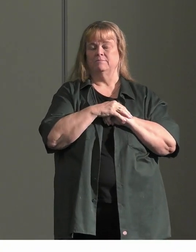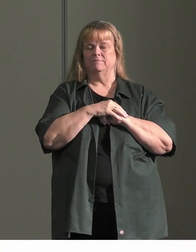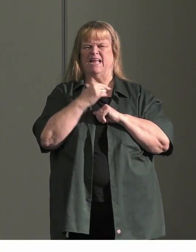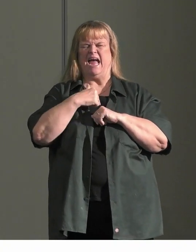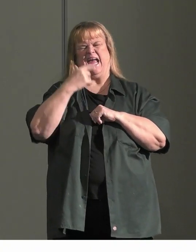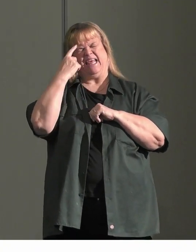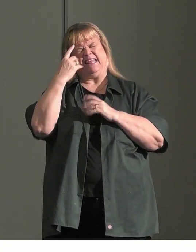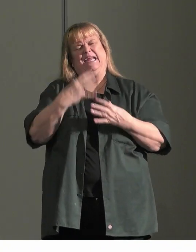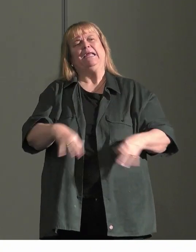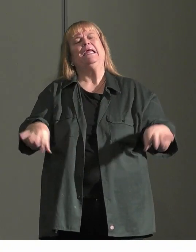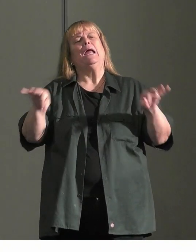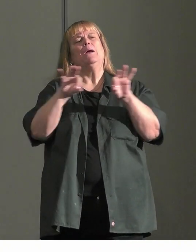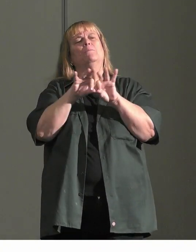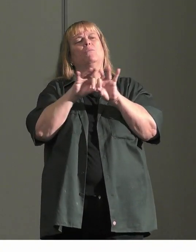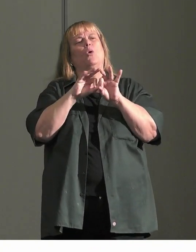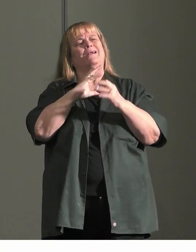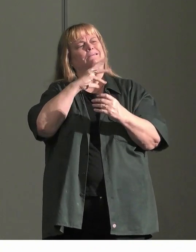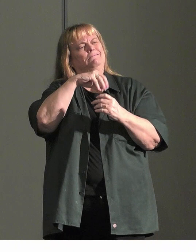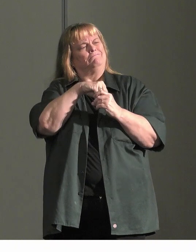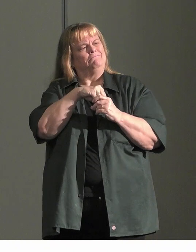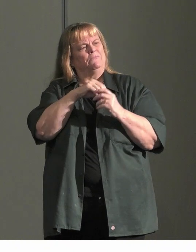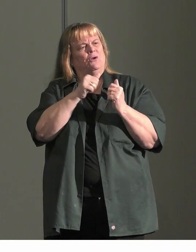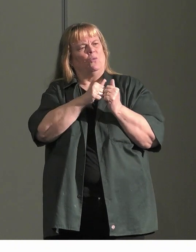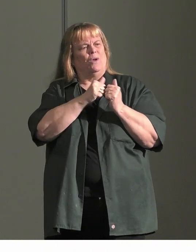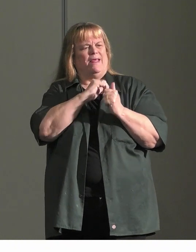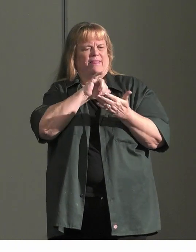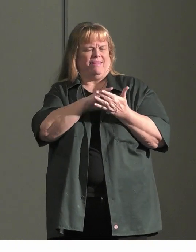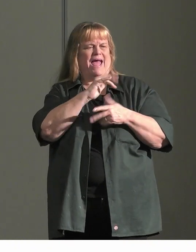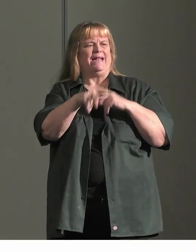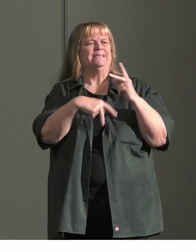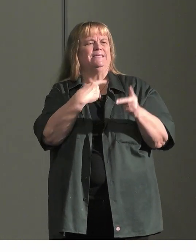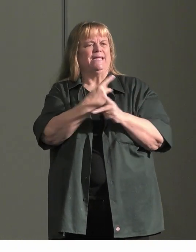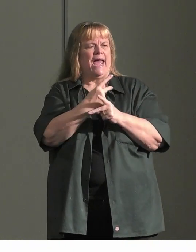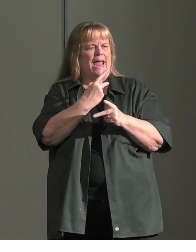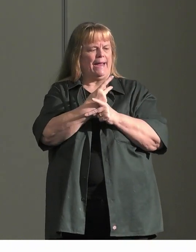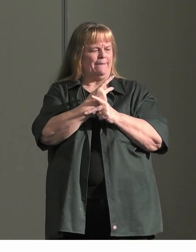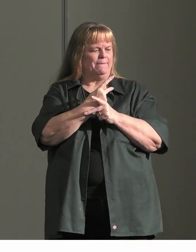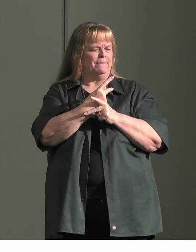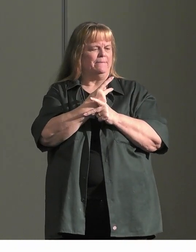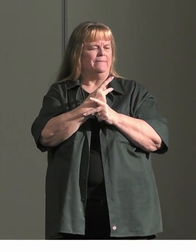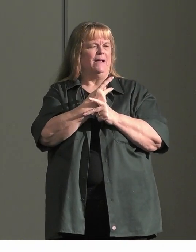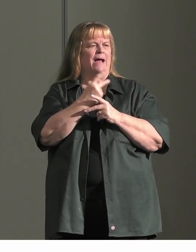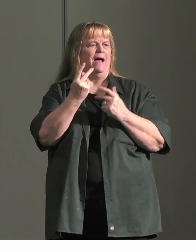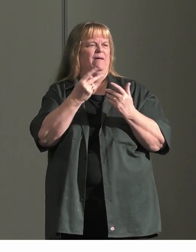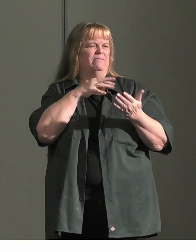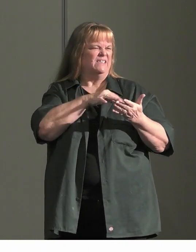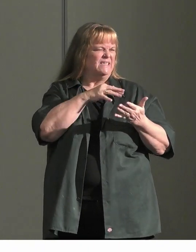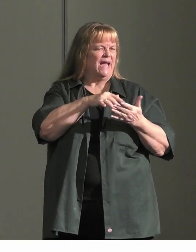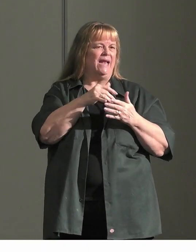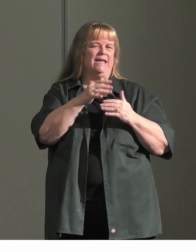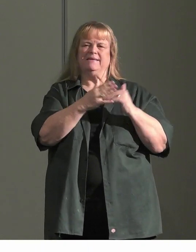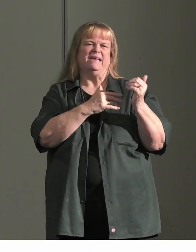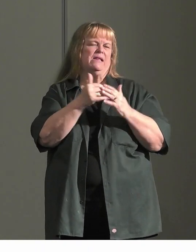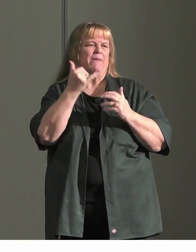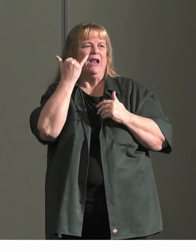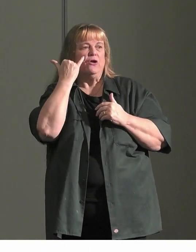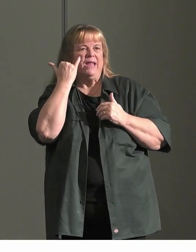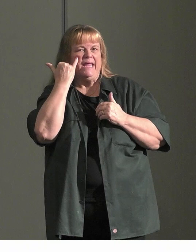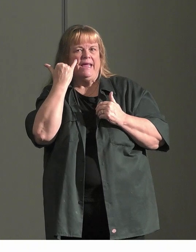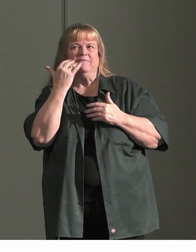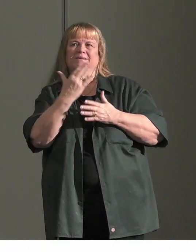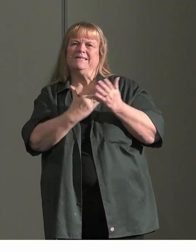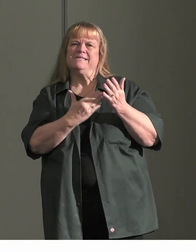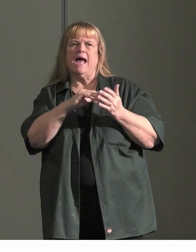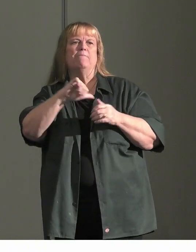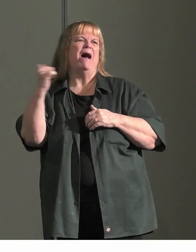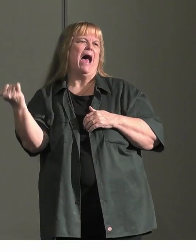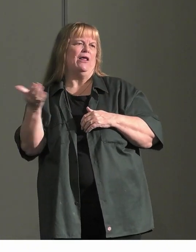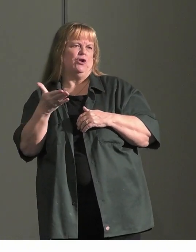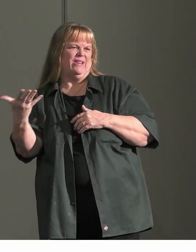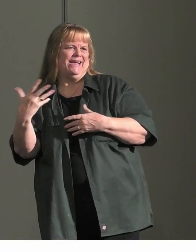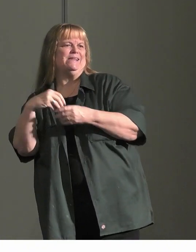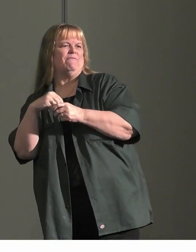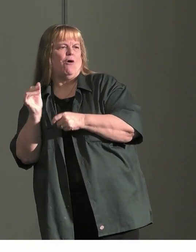It is important to engage in this type of discourse even if it has other tones to it.